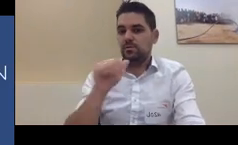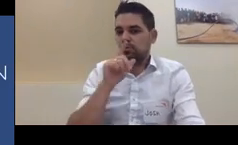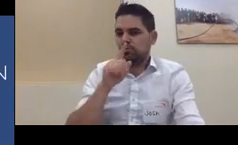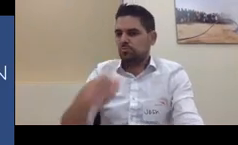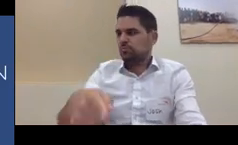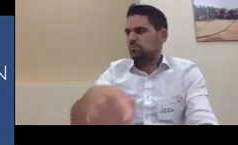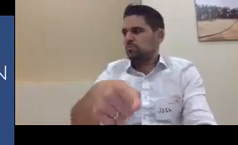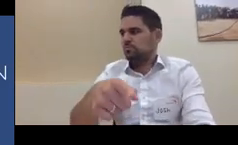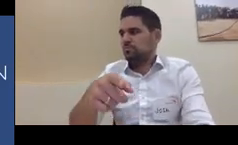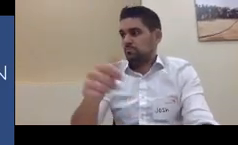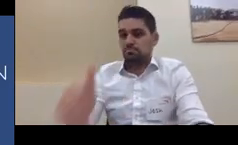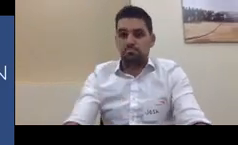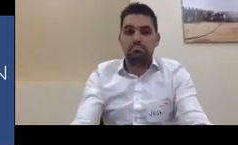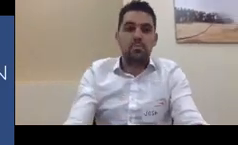Can you search the video to me I'm not sure.